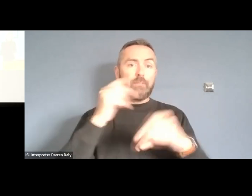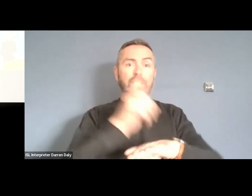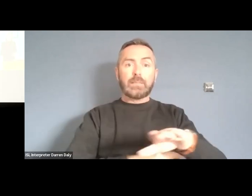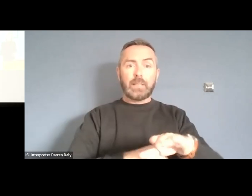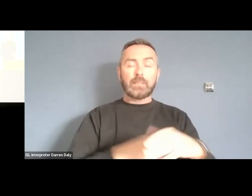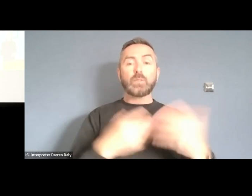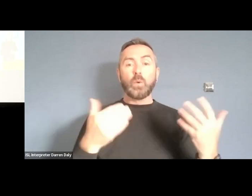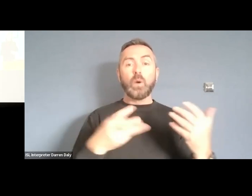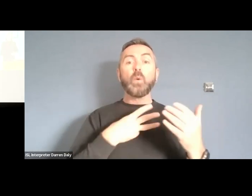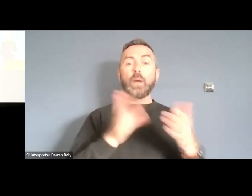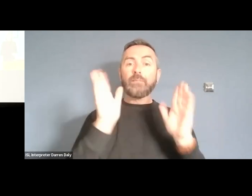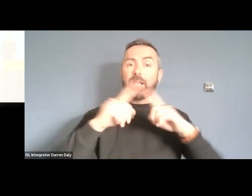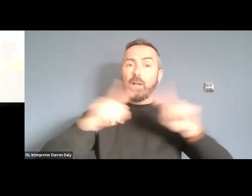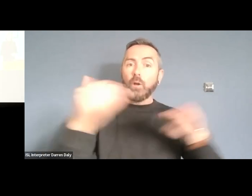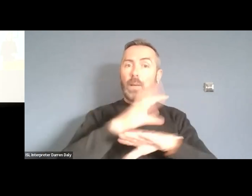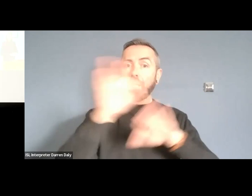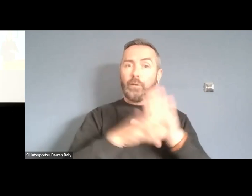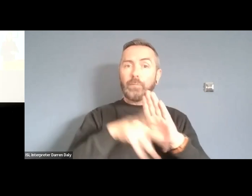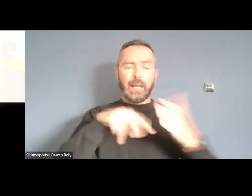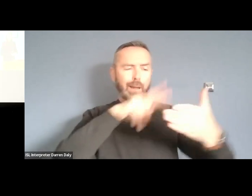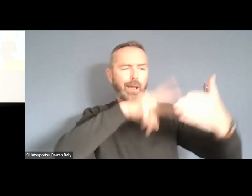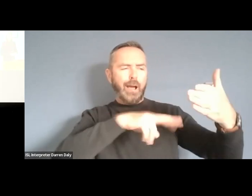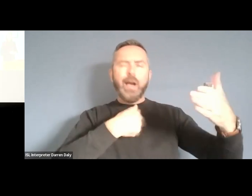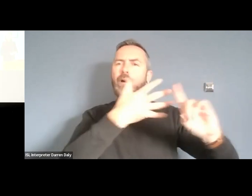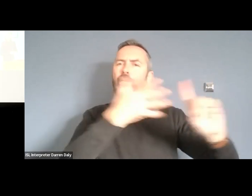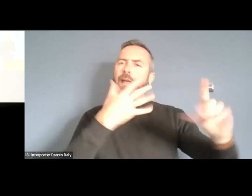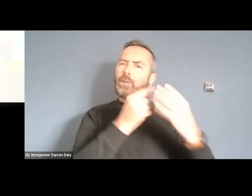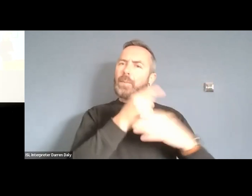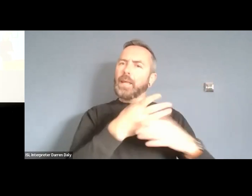by government and recognise something in there that will make a difference in your lives.